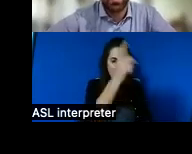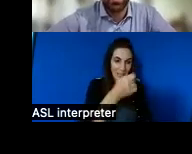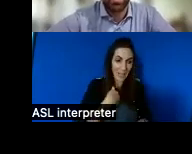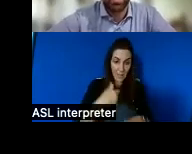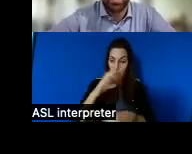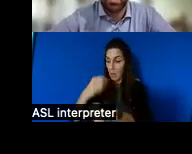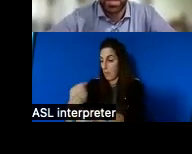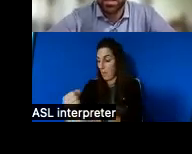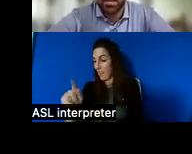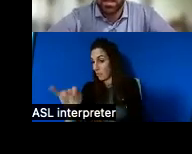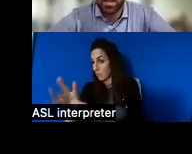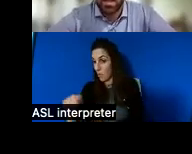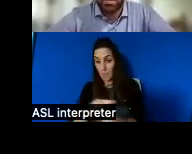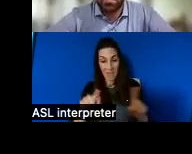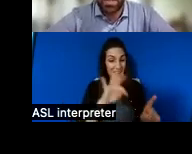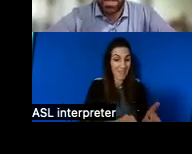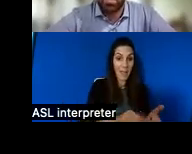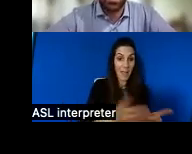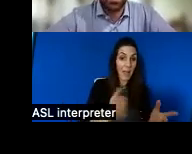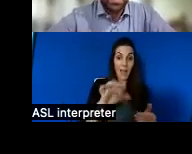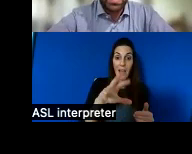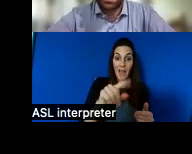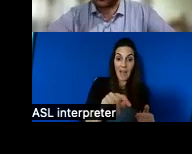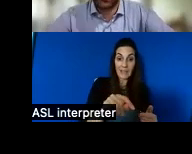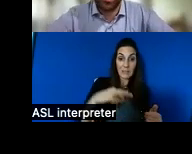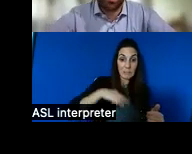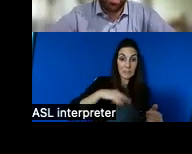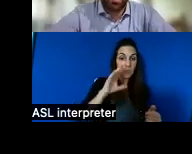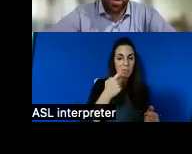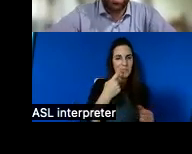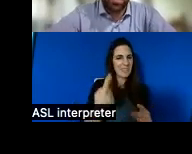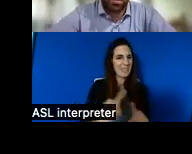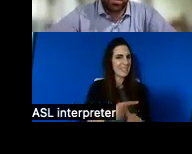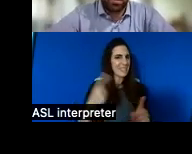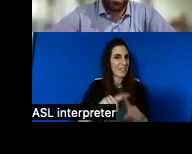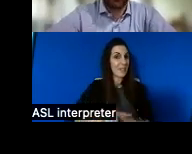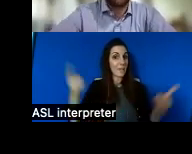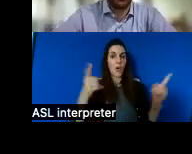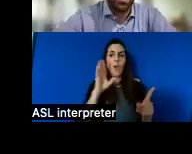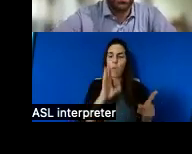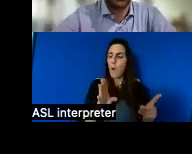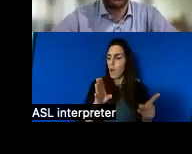beneficiary says something else it's going to go where it directs it to so if it directs it